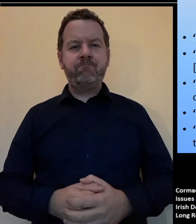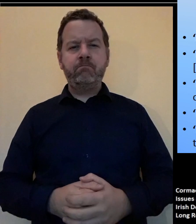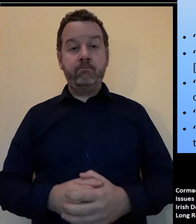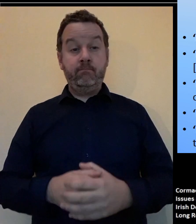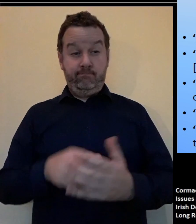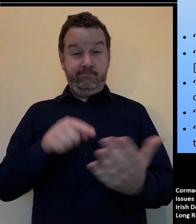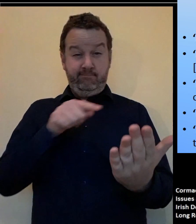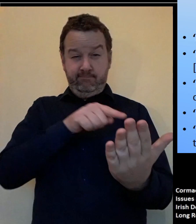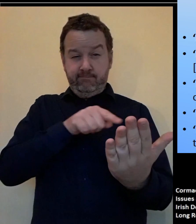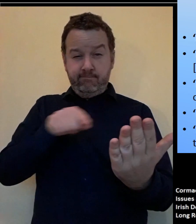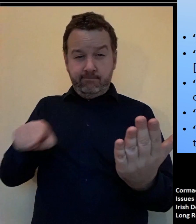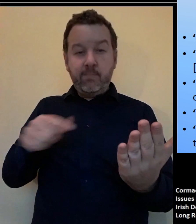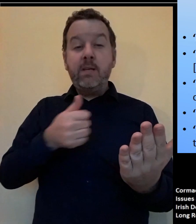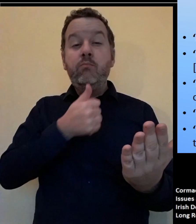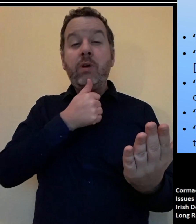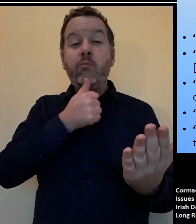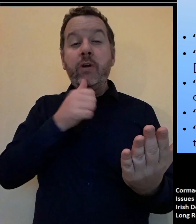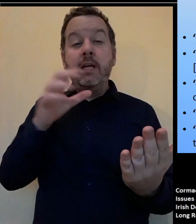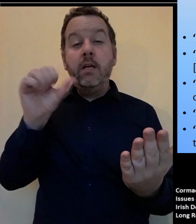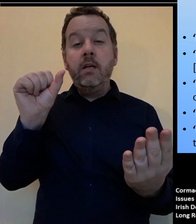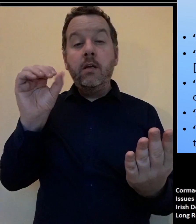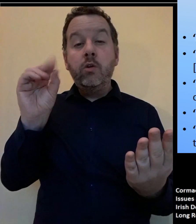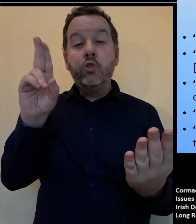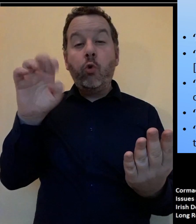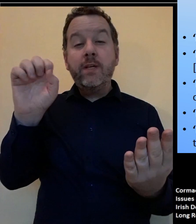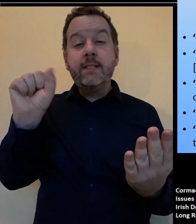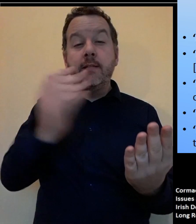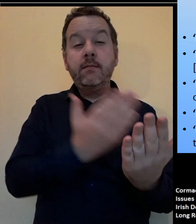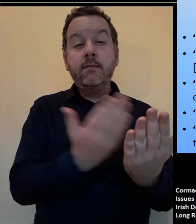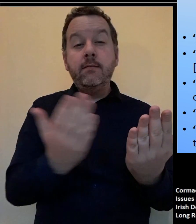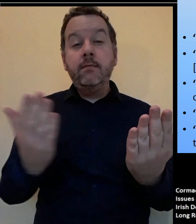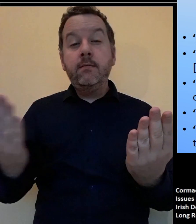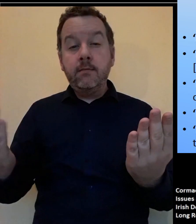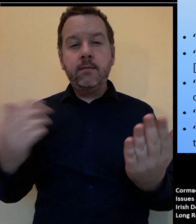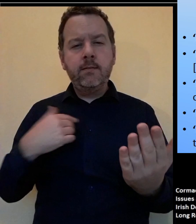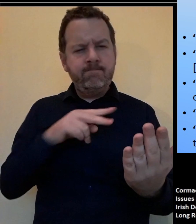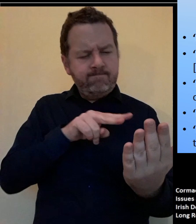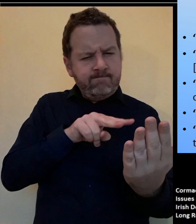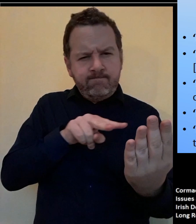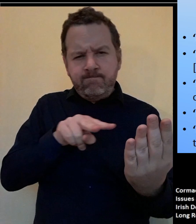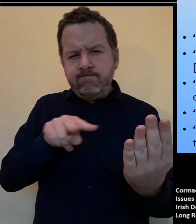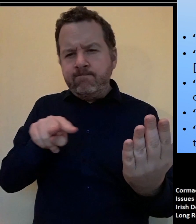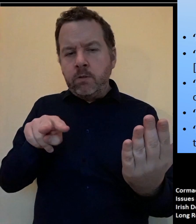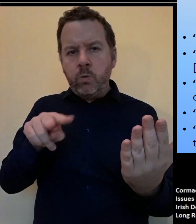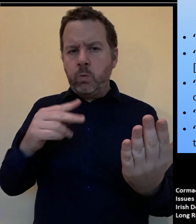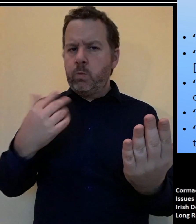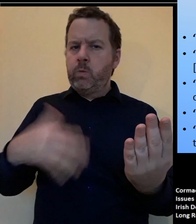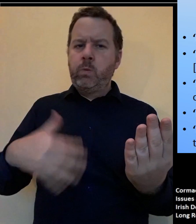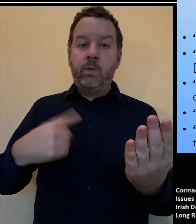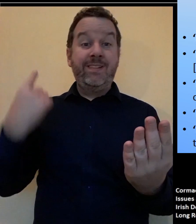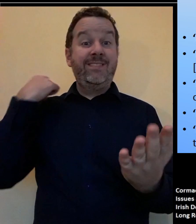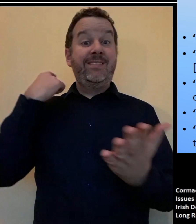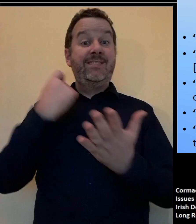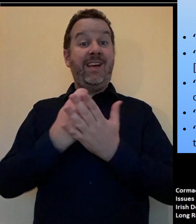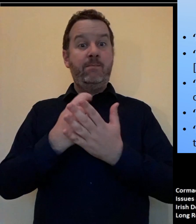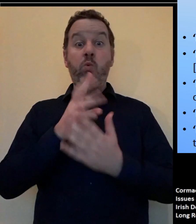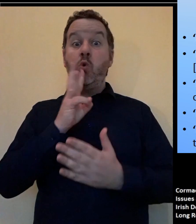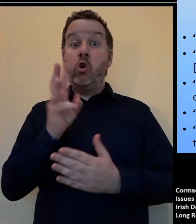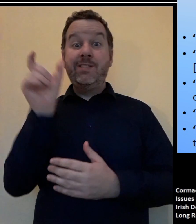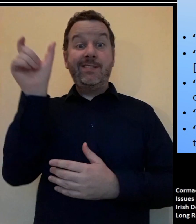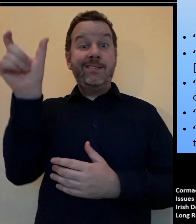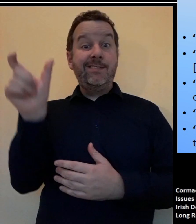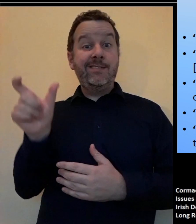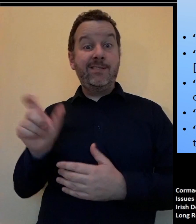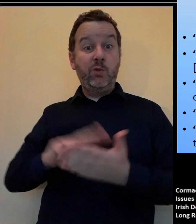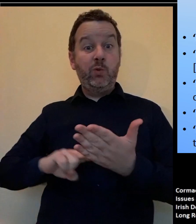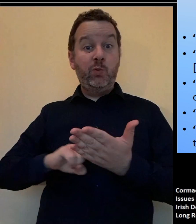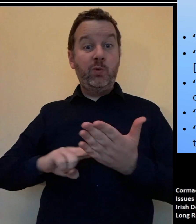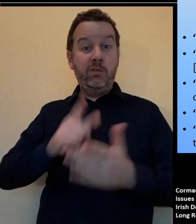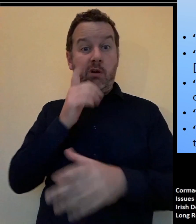When we look at the primary sources, the terms used in this period of Irish history